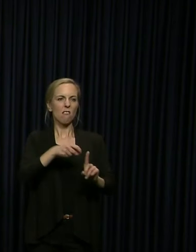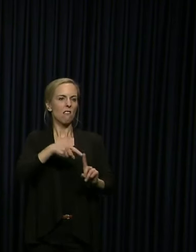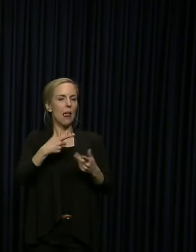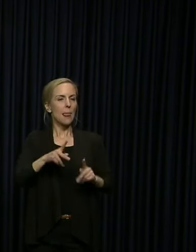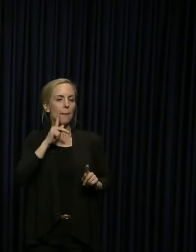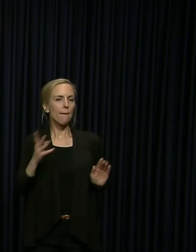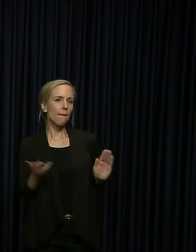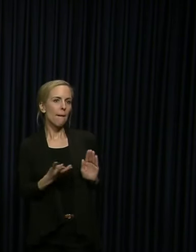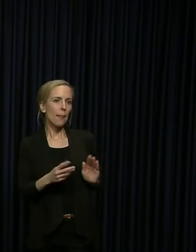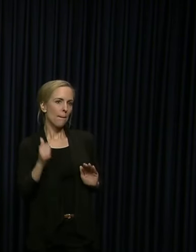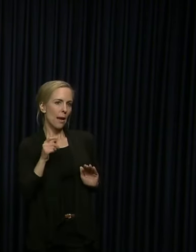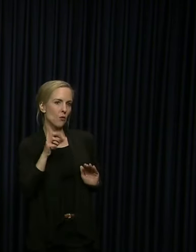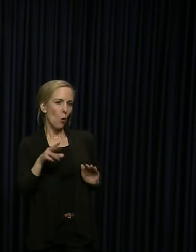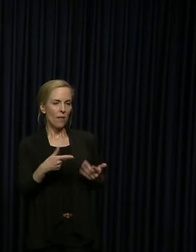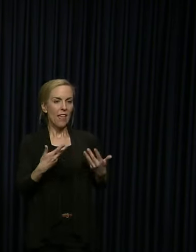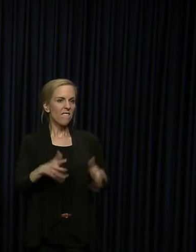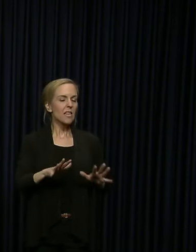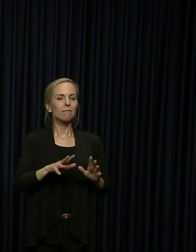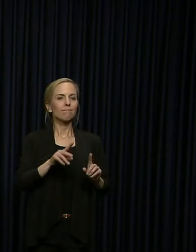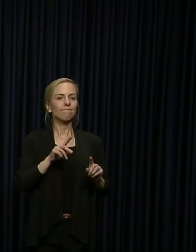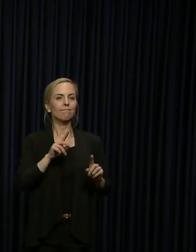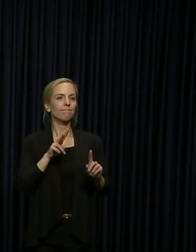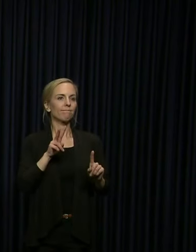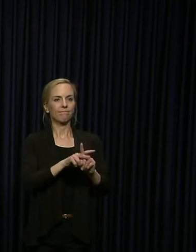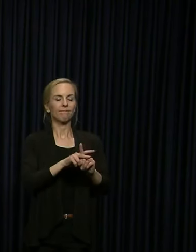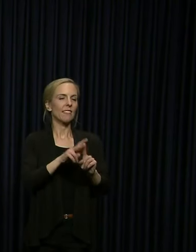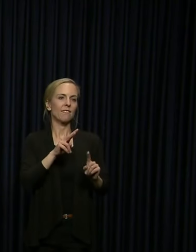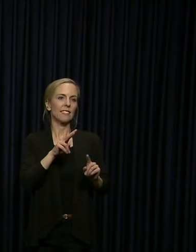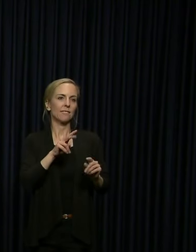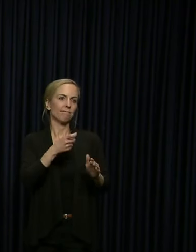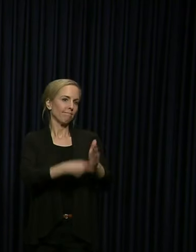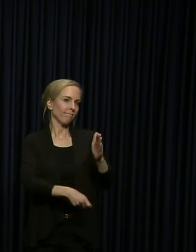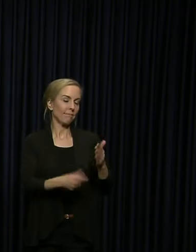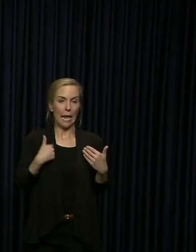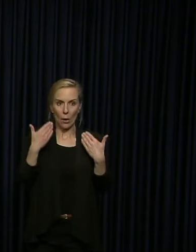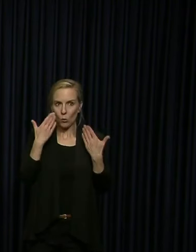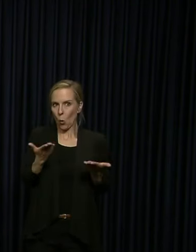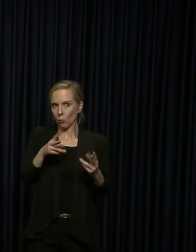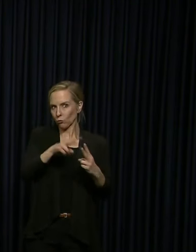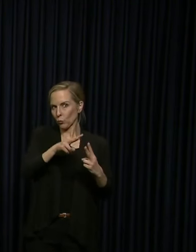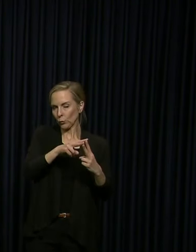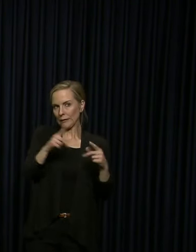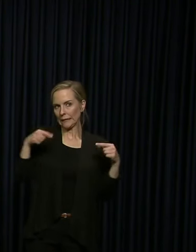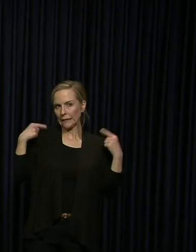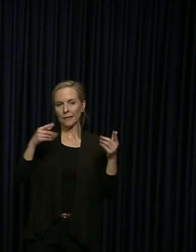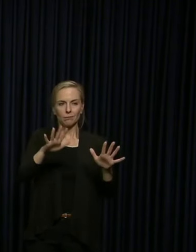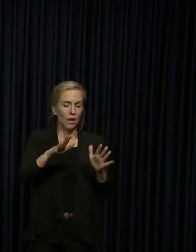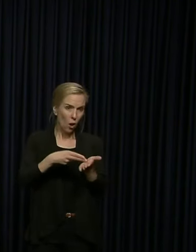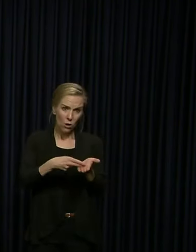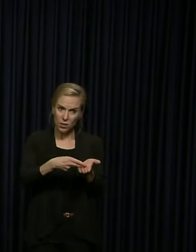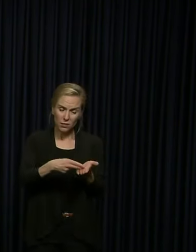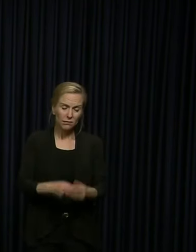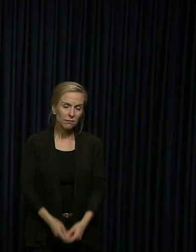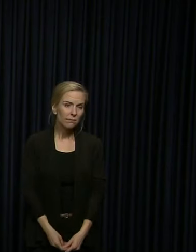THAN SIX FEET APART. IF NOT, YOU ROLL DOWN THE WINDOWS, IT'S NOT GOING TO HELP THE SWAIM. THREE, YOU CANNOT GET OUT OF THE